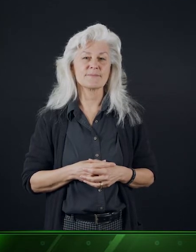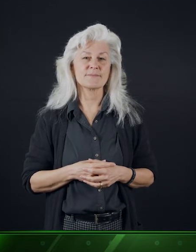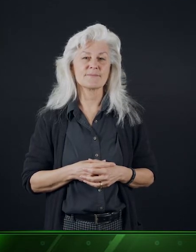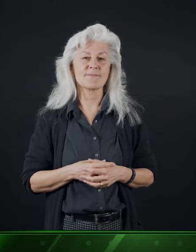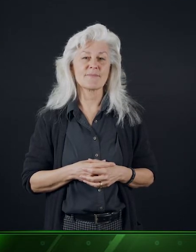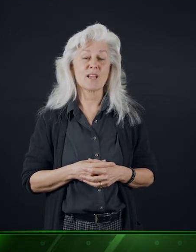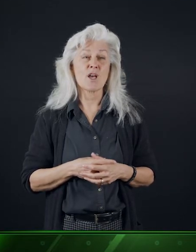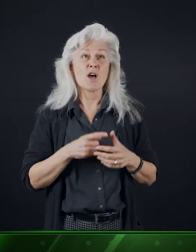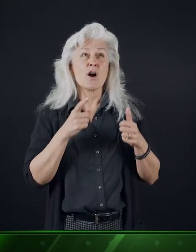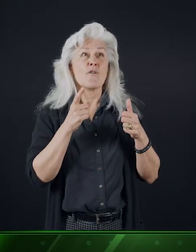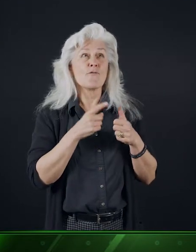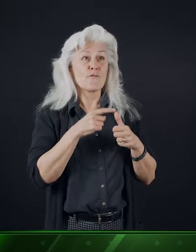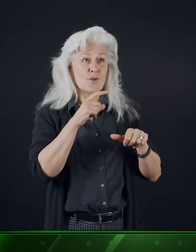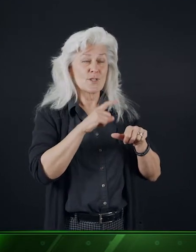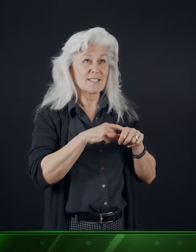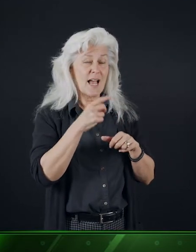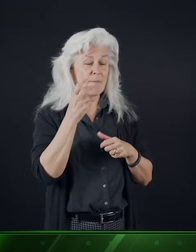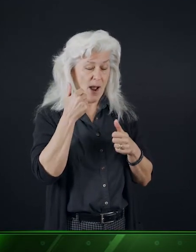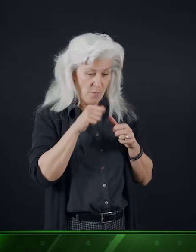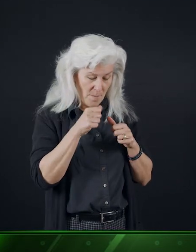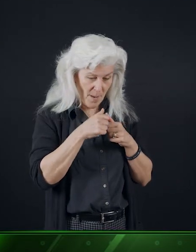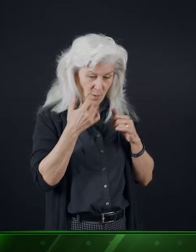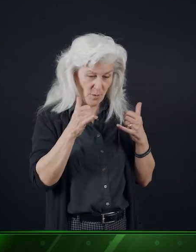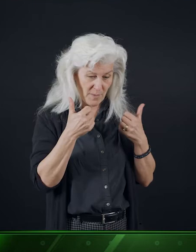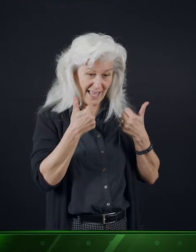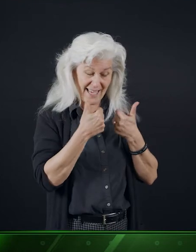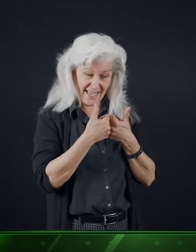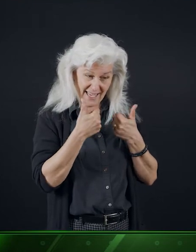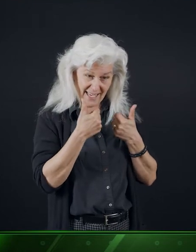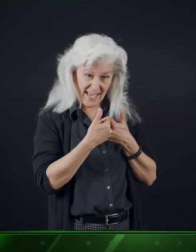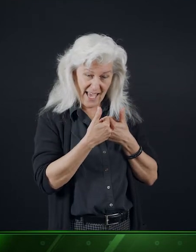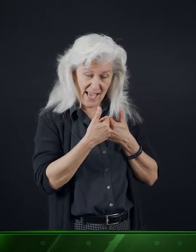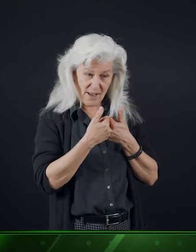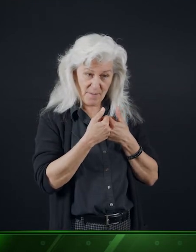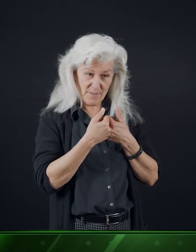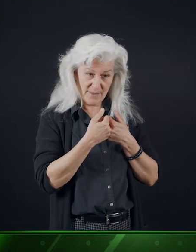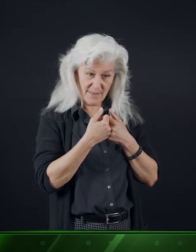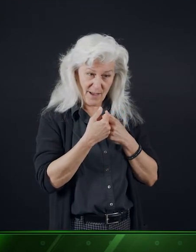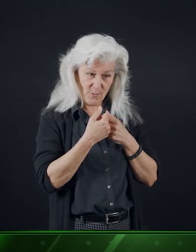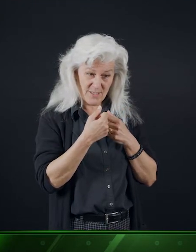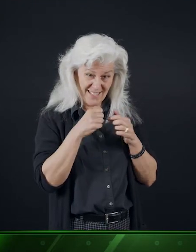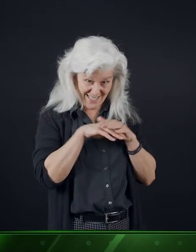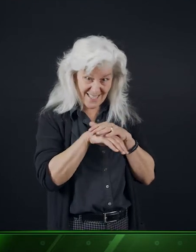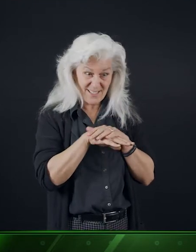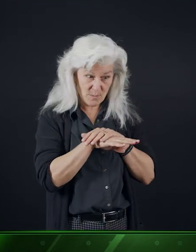The first time I can recall playing a game that really struck me as being accessible to me was L.A. Noire,